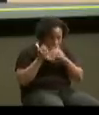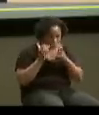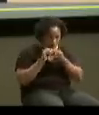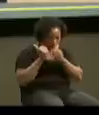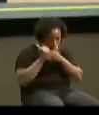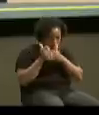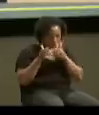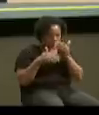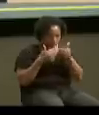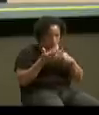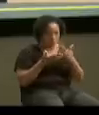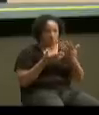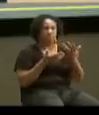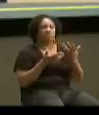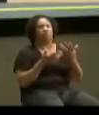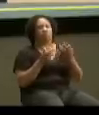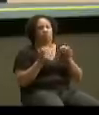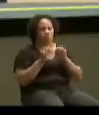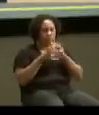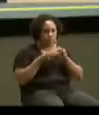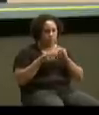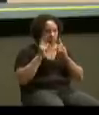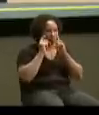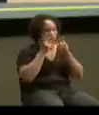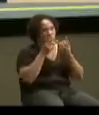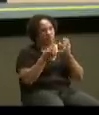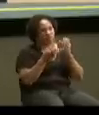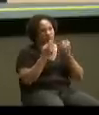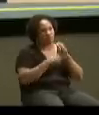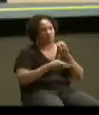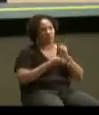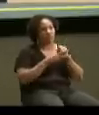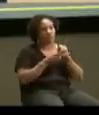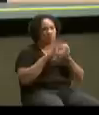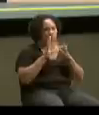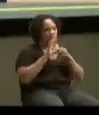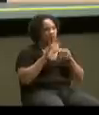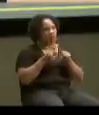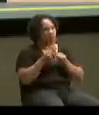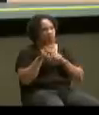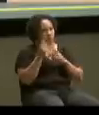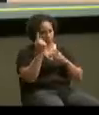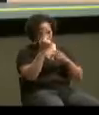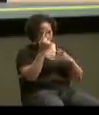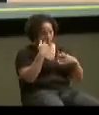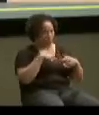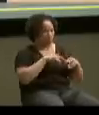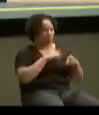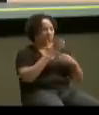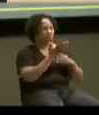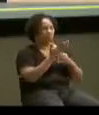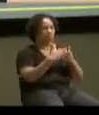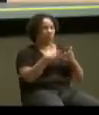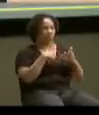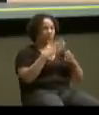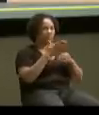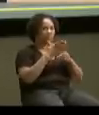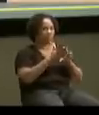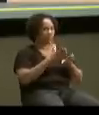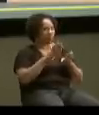HOW THOSE GOALS ARE SET, HAVE HELPED THEM SET ADDITIONAL GOALS, THE COST SAVINGS WITH THAT, THIS IS SOMETHING THAT AS